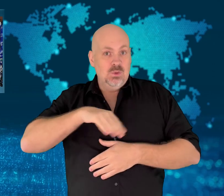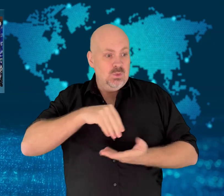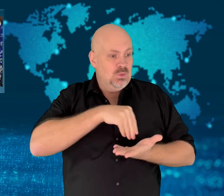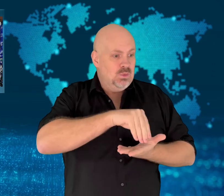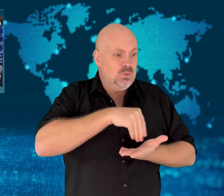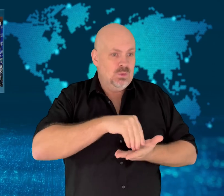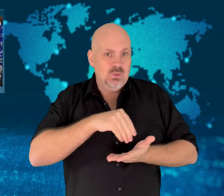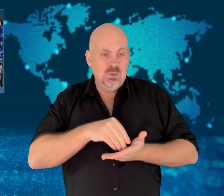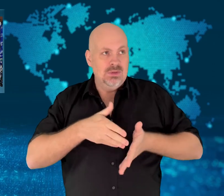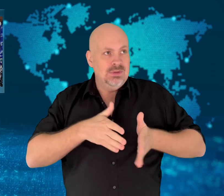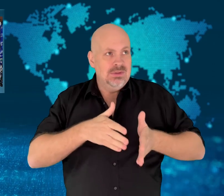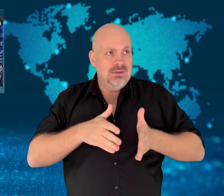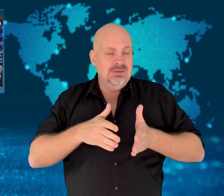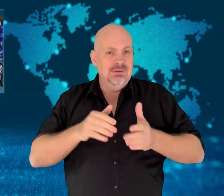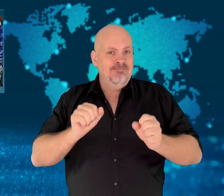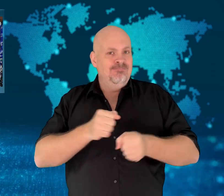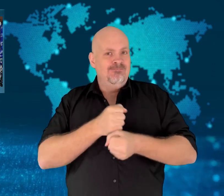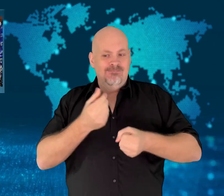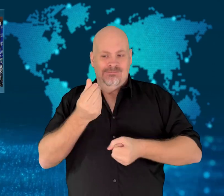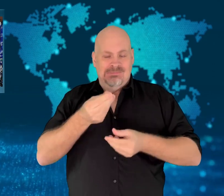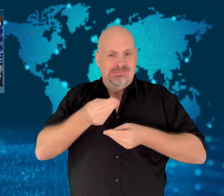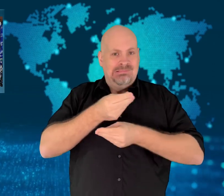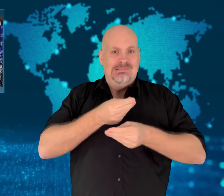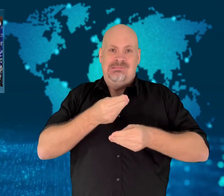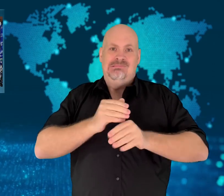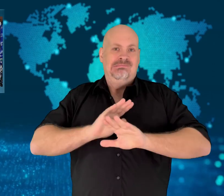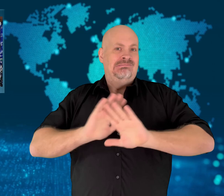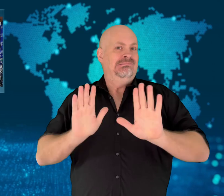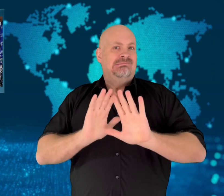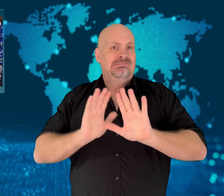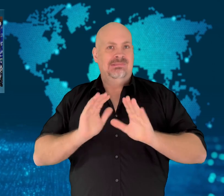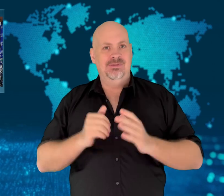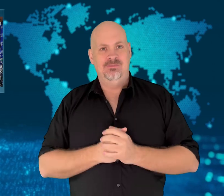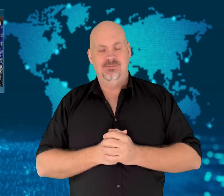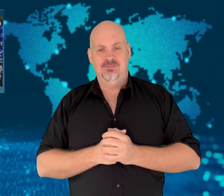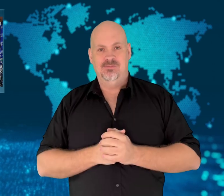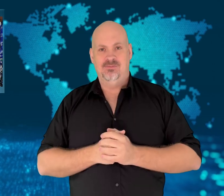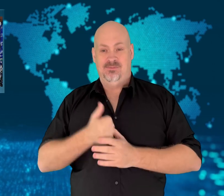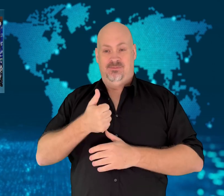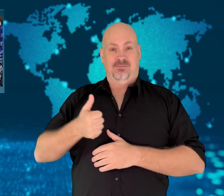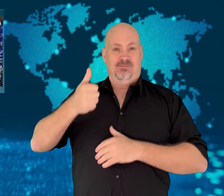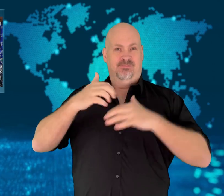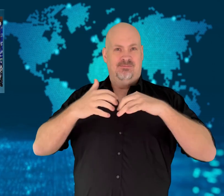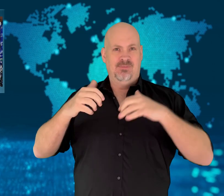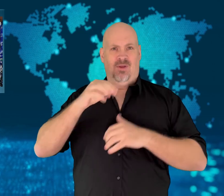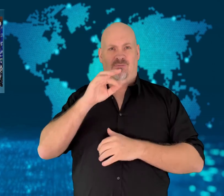The country's prime minister, Fumio Kishida, warned this is an